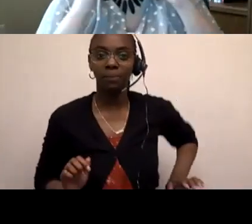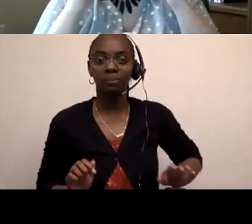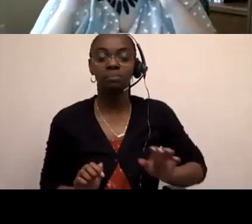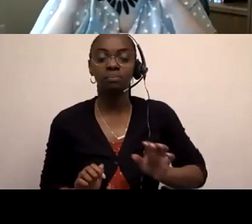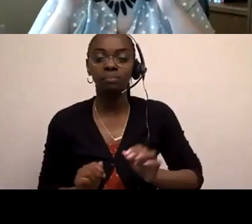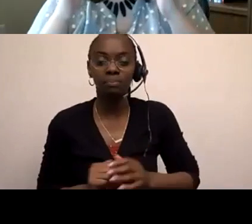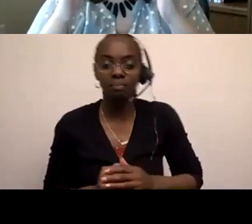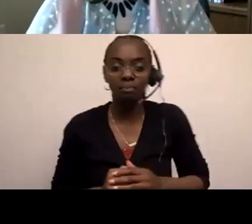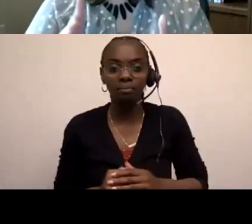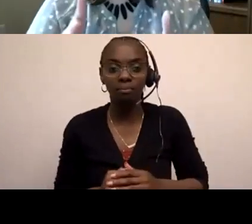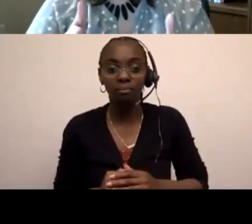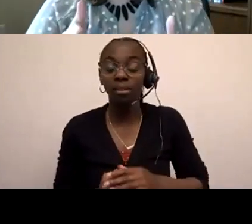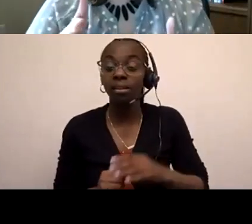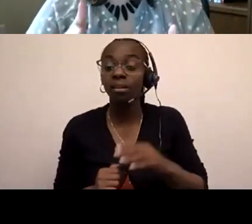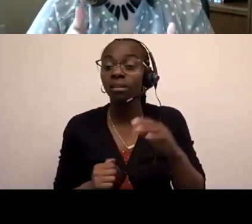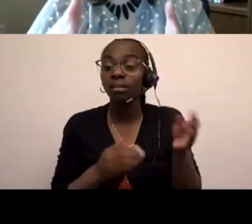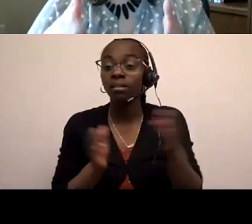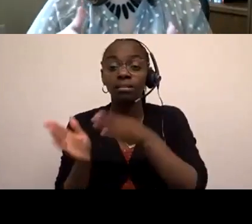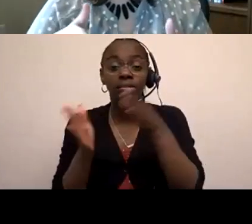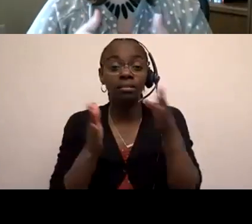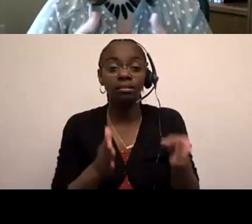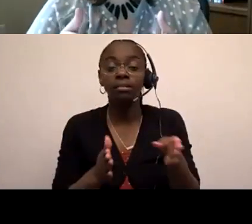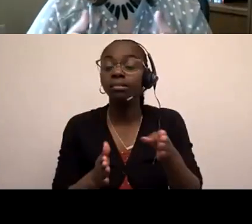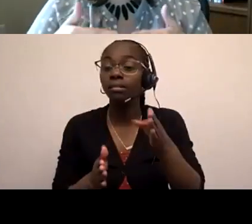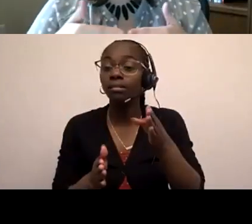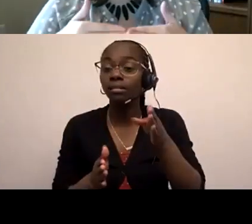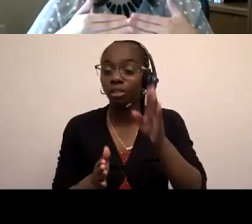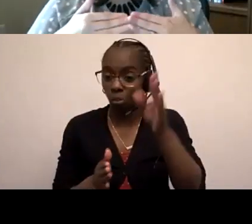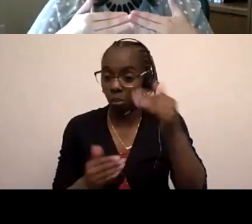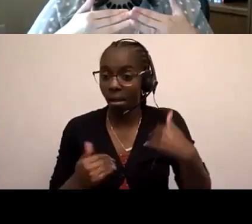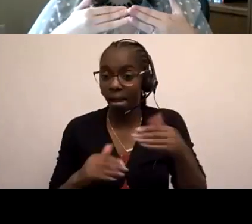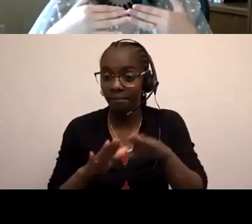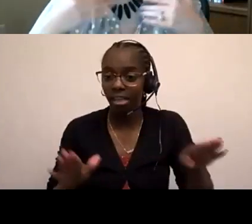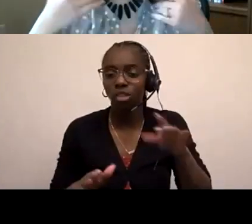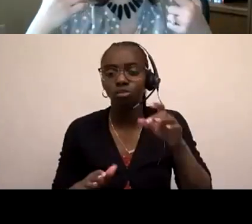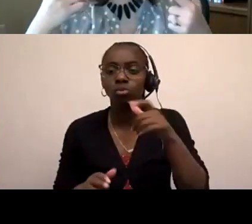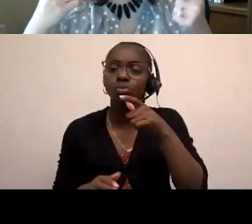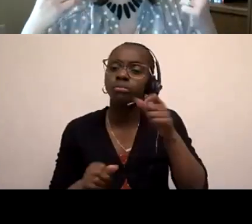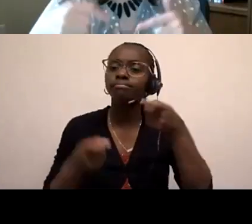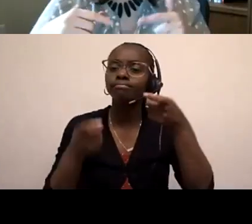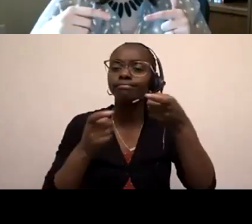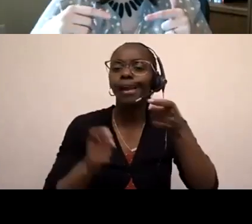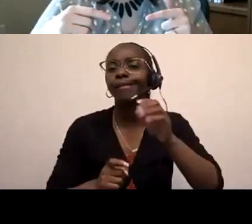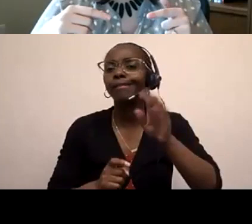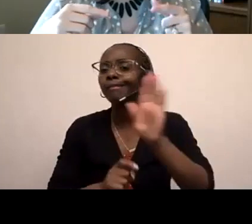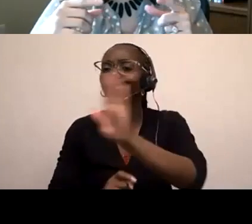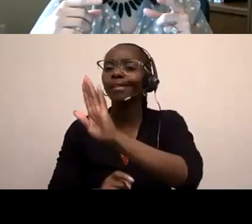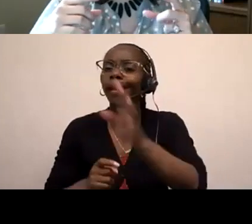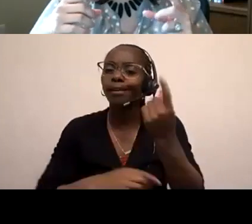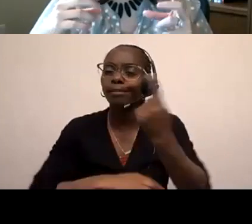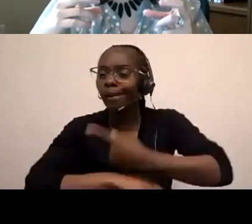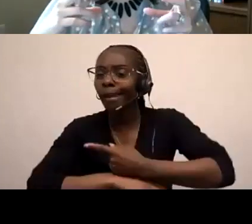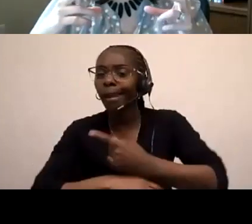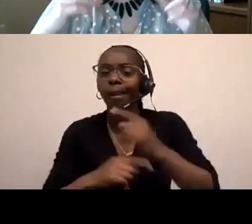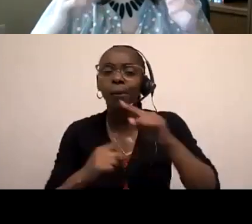THEN YOU HAVE KIDS WHO CAN INDEPENDENTLY MANAGE THEIR DAY WHEN THEY HAVE A LIST OF KIND OF